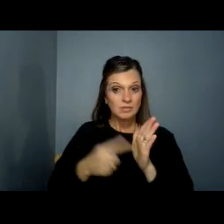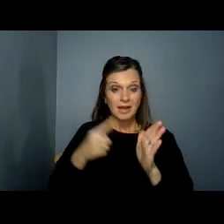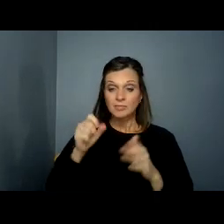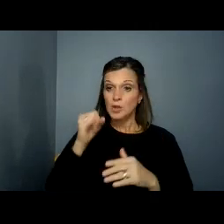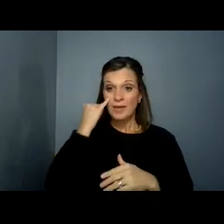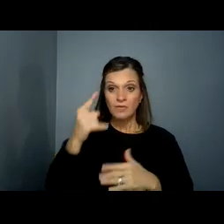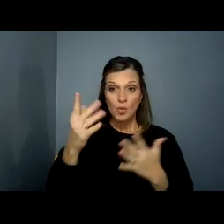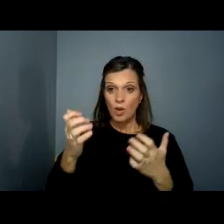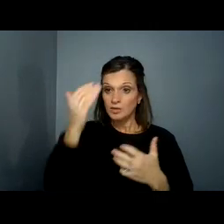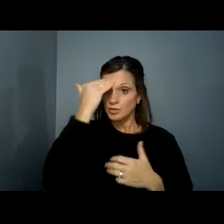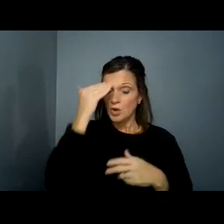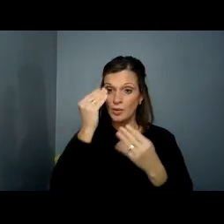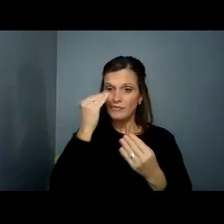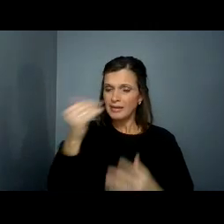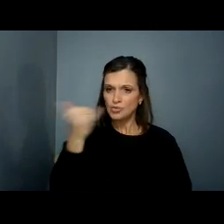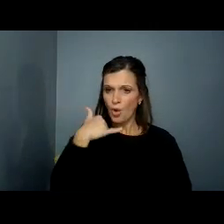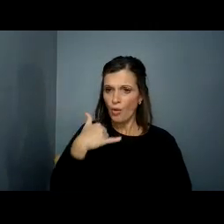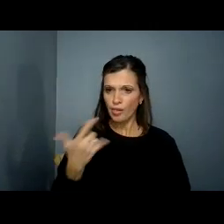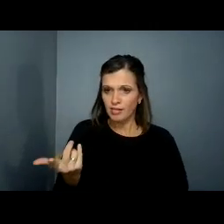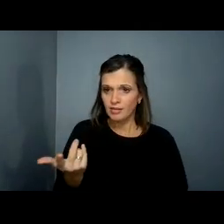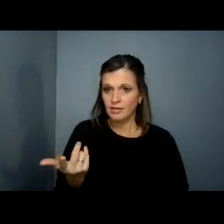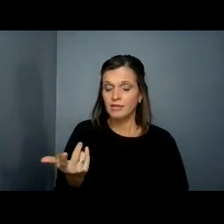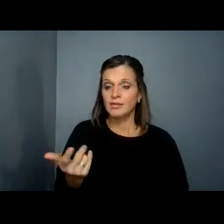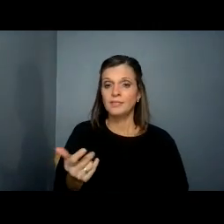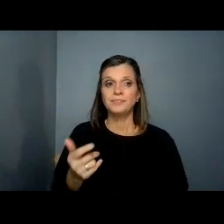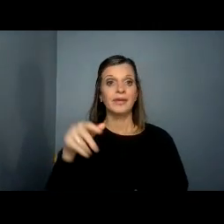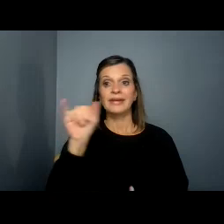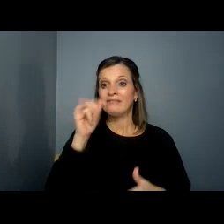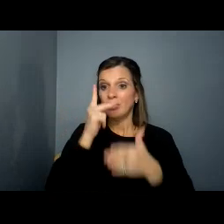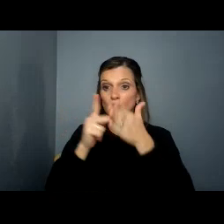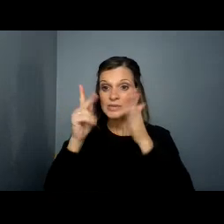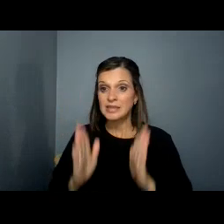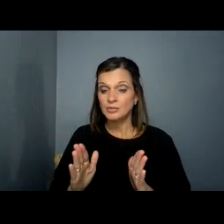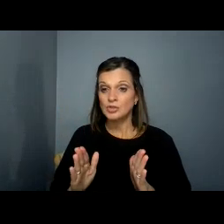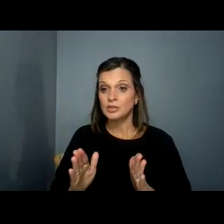Even bonus is receptionist. If all three of us are tied up, then get bonus. What we can